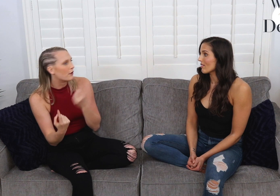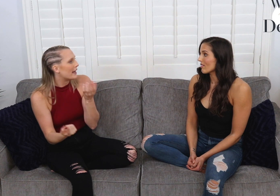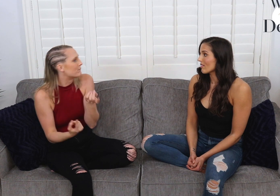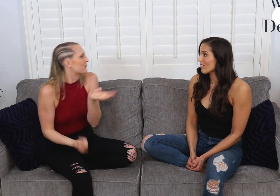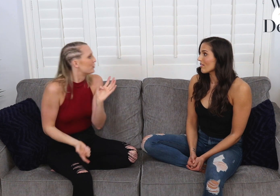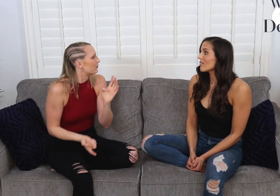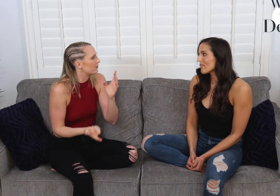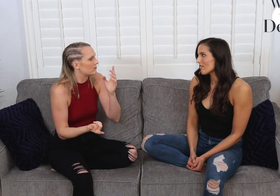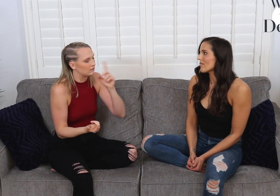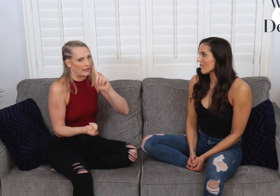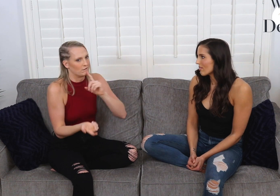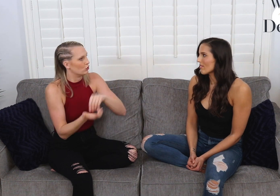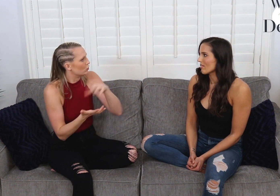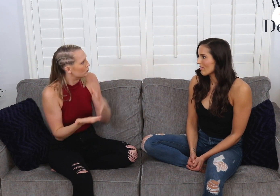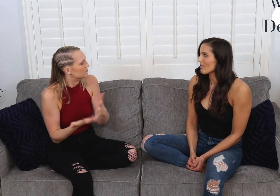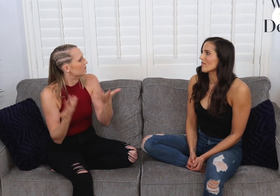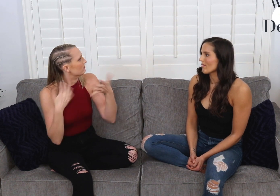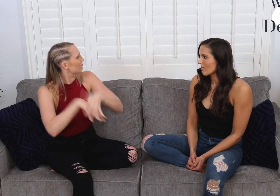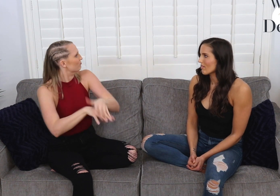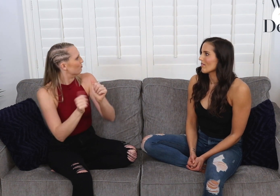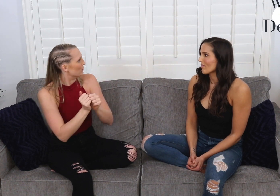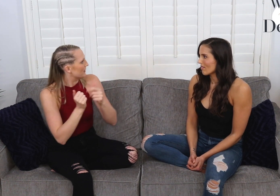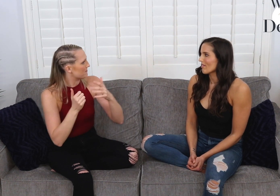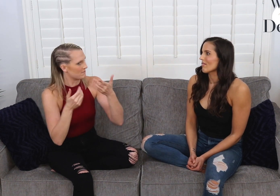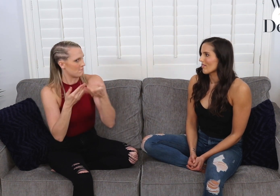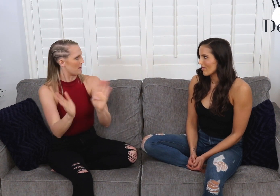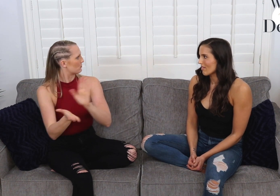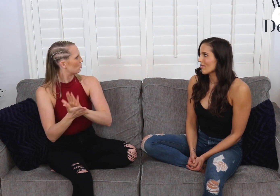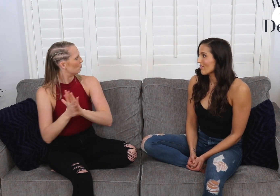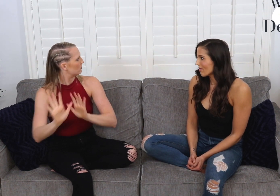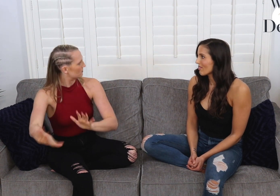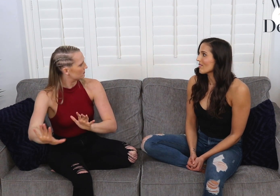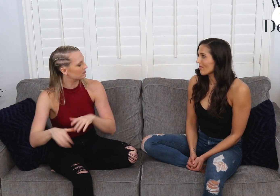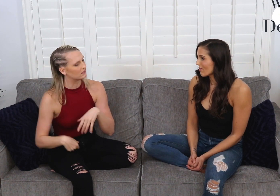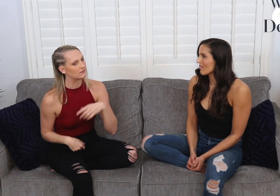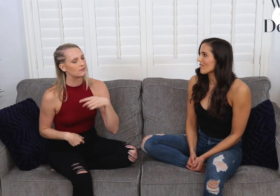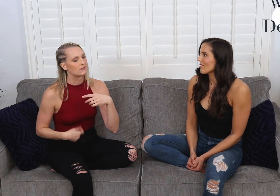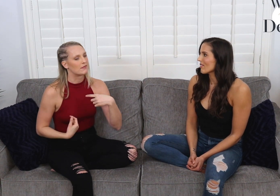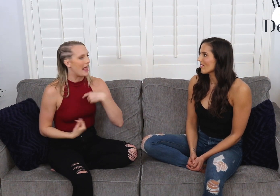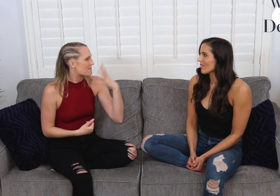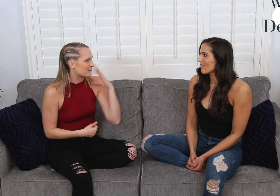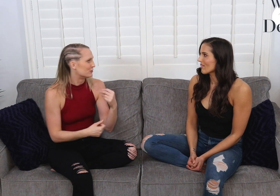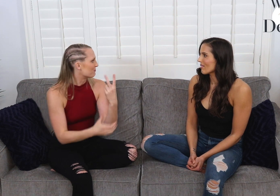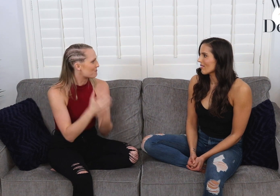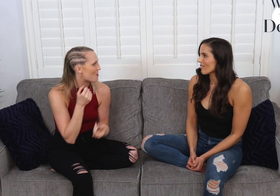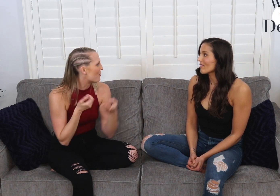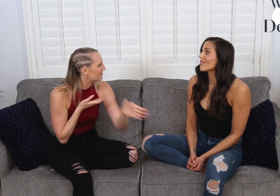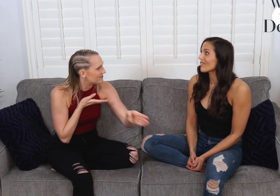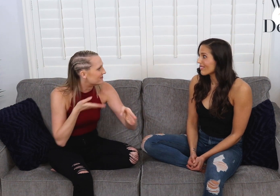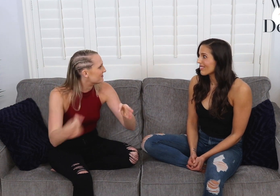where typically there's only one or a few Deaf students mainstreamed with a general public school, and I've actually